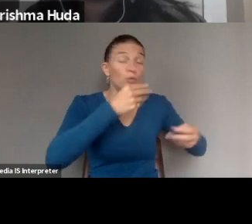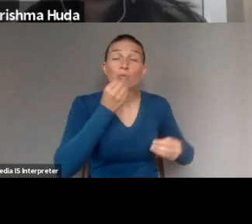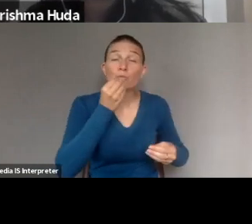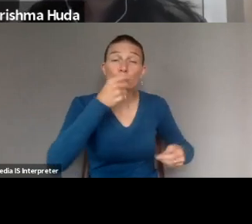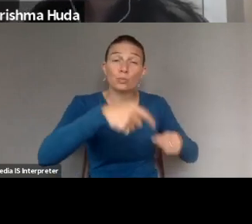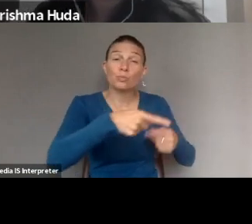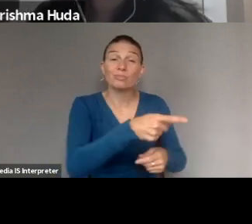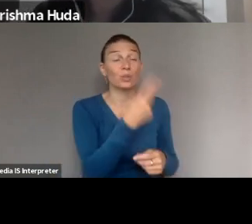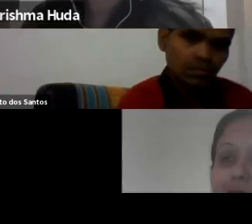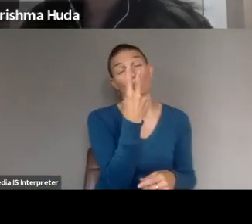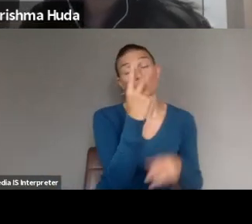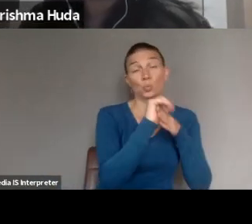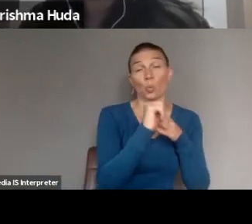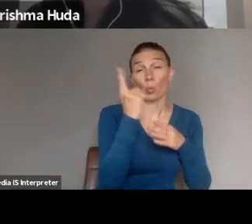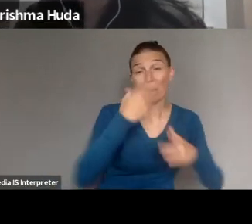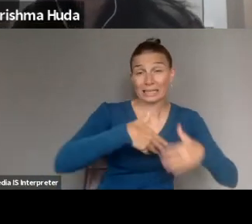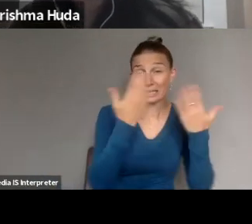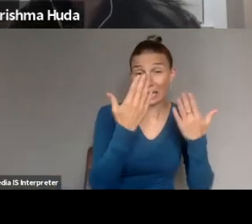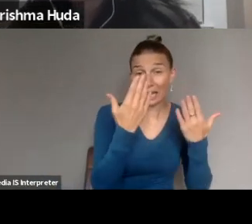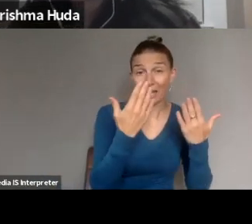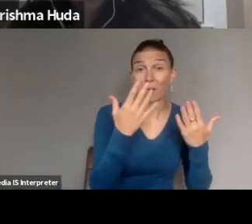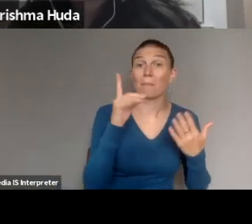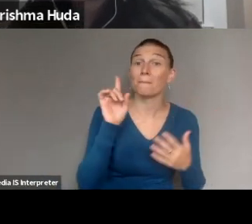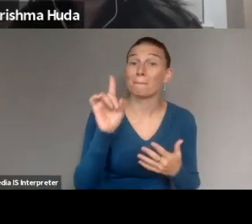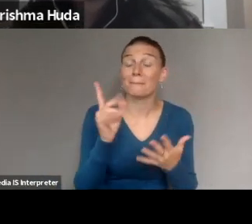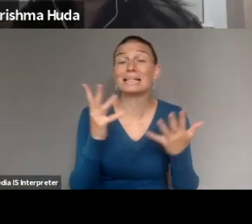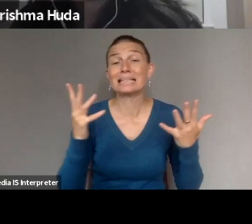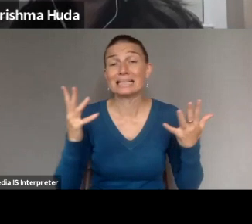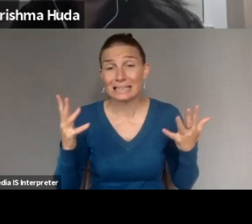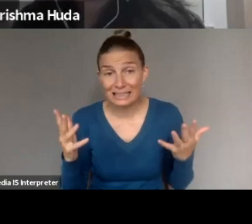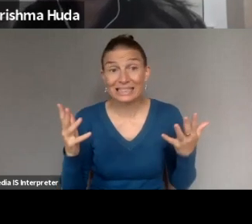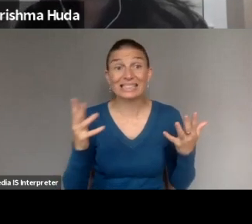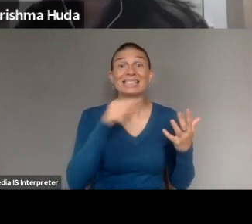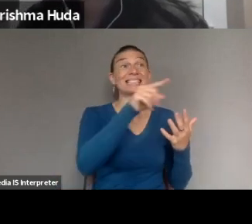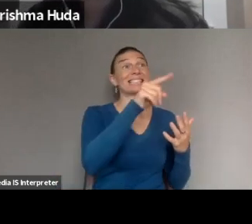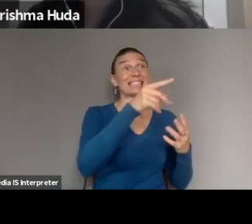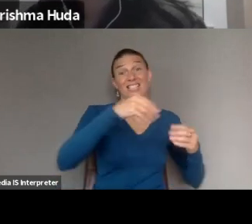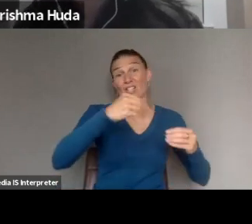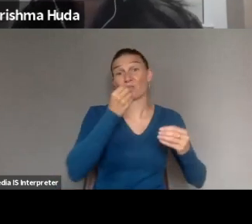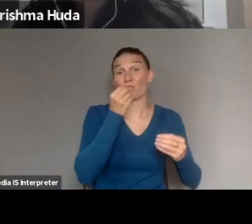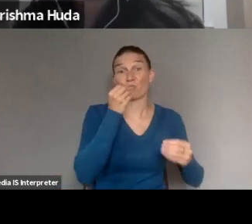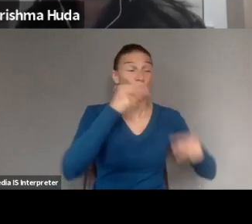And since the pandemic her wages were cut by about 50%. And meaning that she no longer earned enough